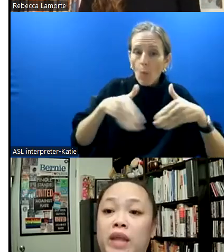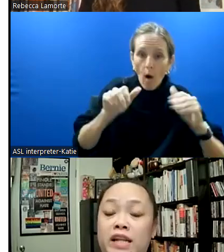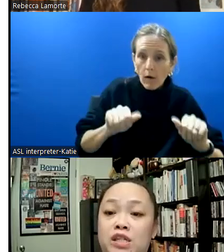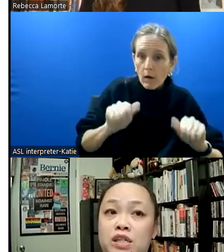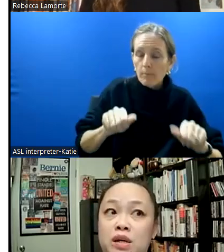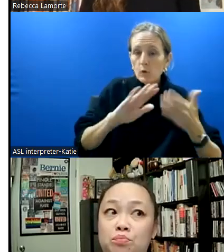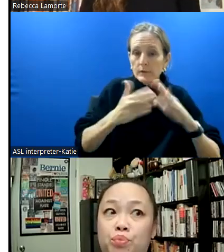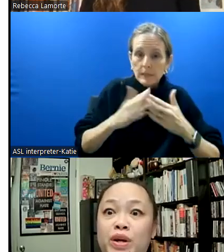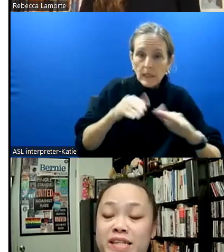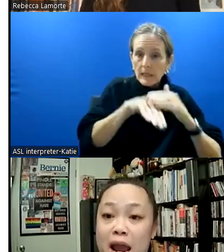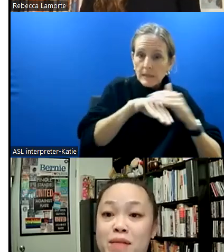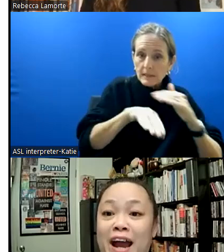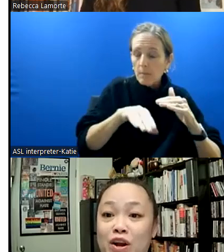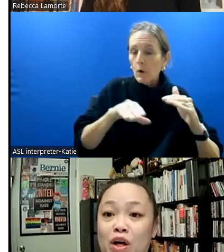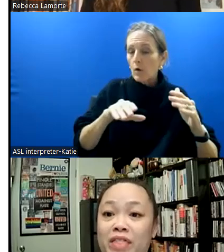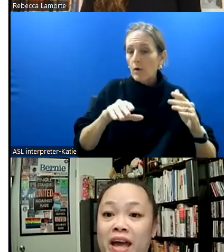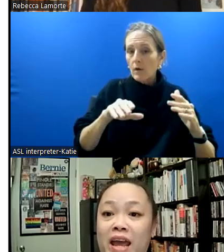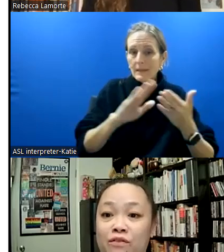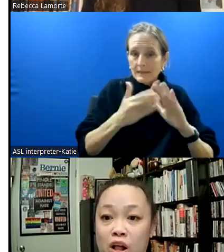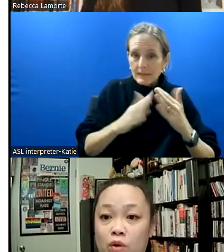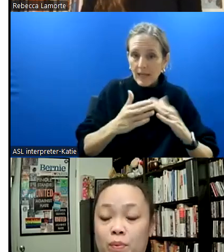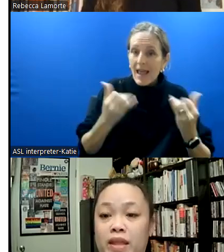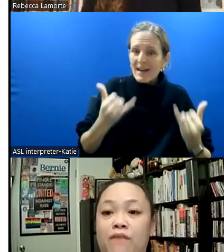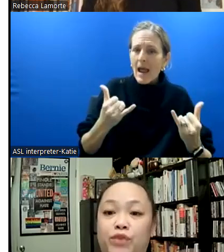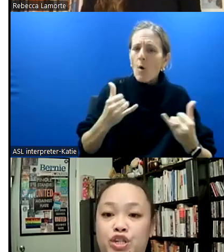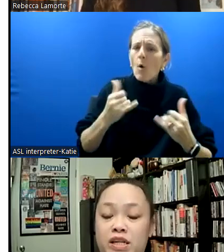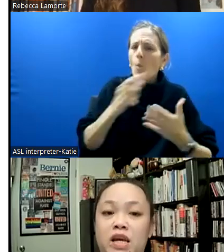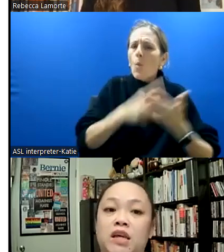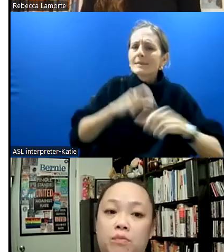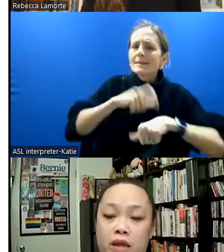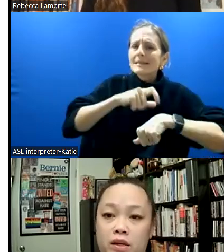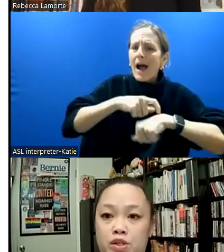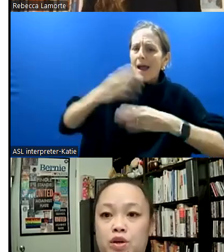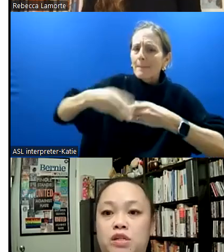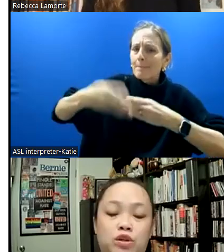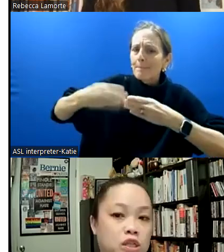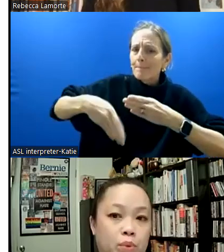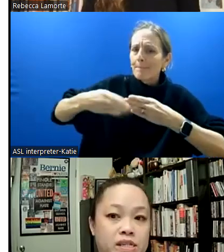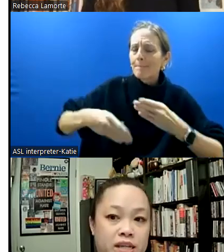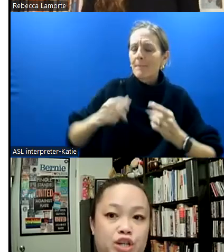So let's put a timeline on that and follow up on that, versus you pay the consultant, you did the presentation,